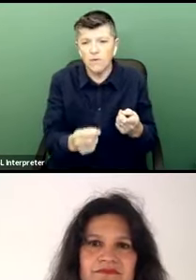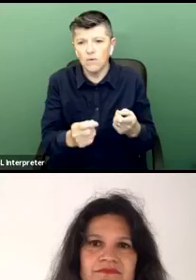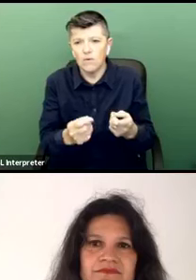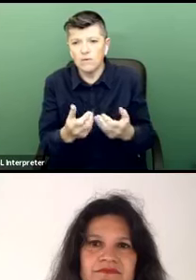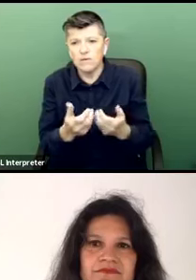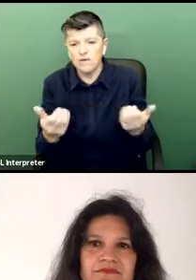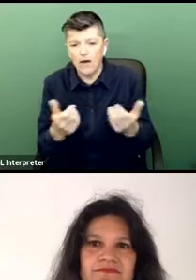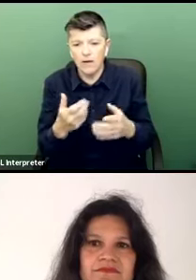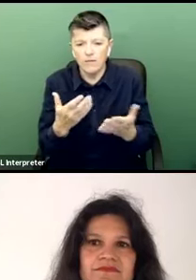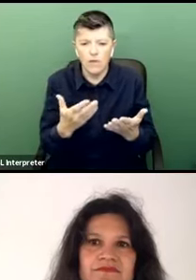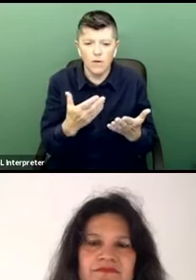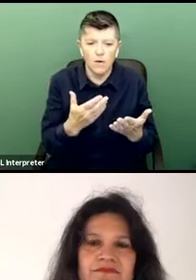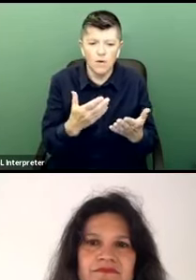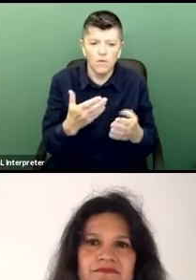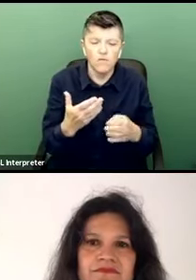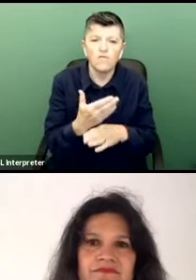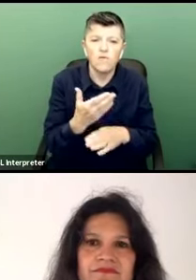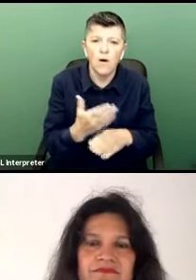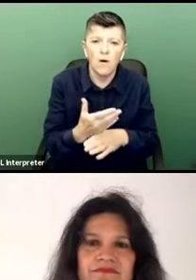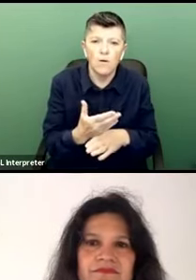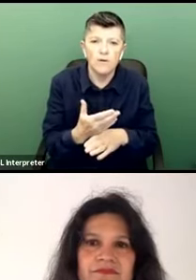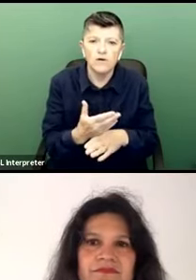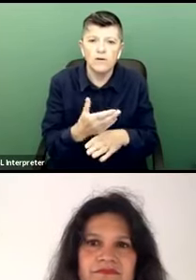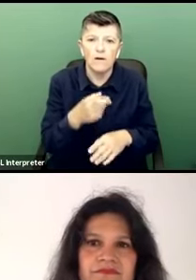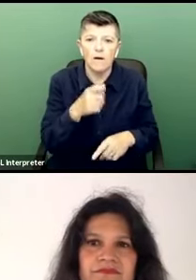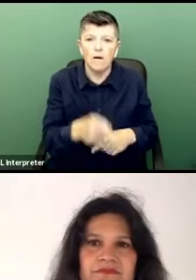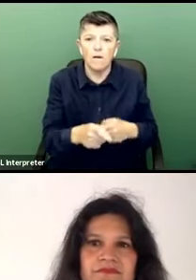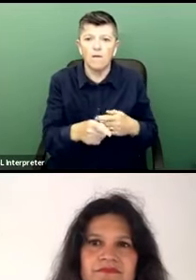about these 2 questions together.